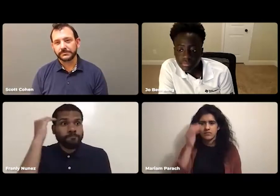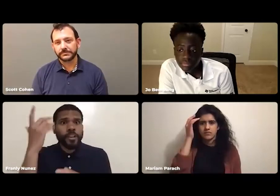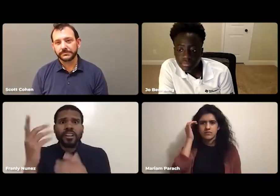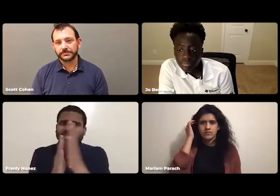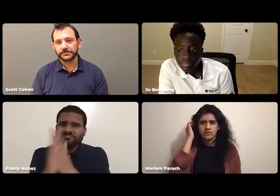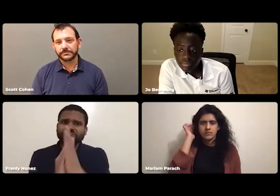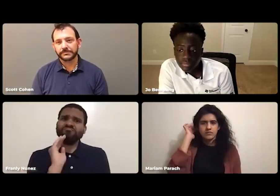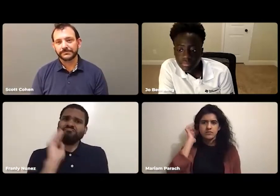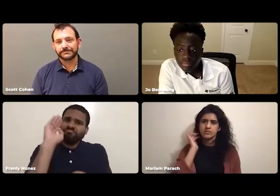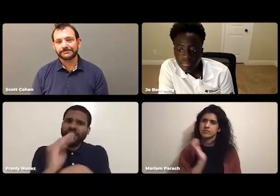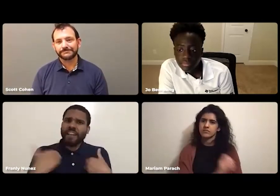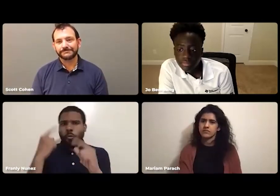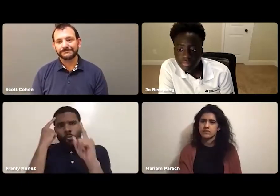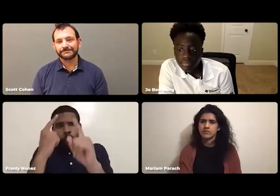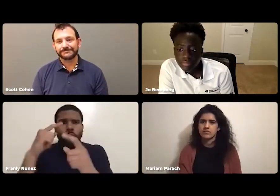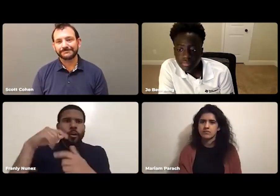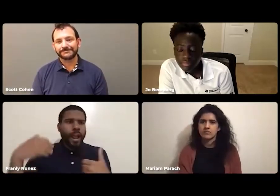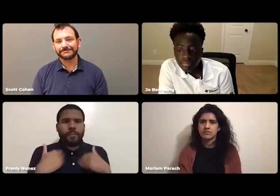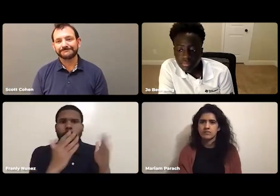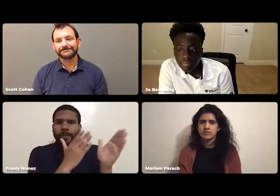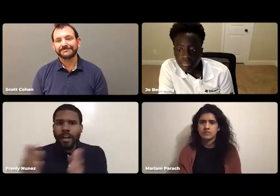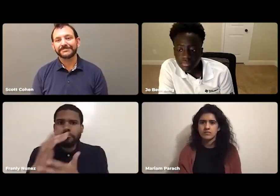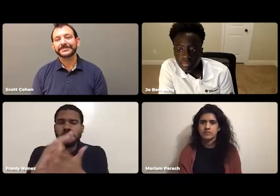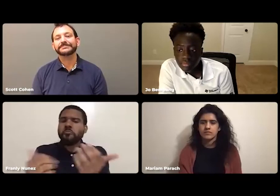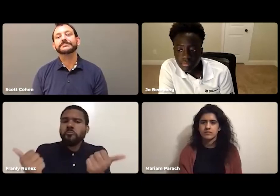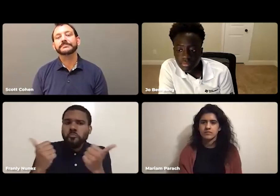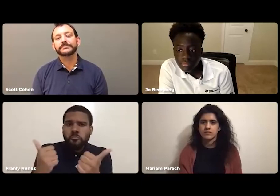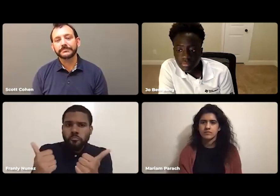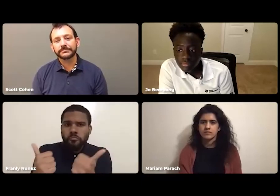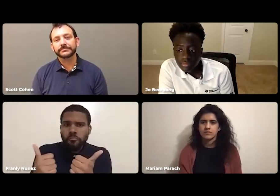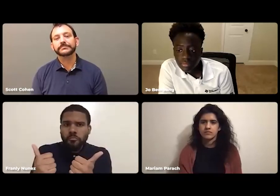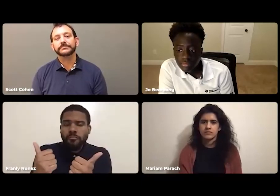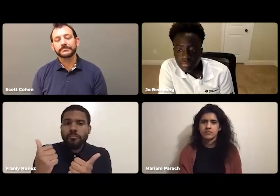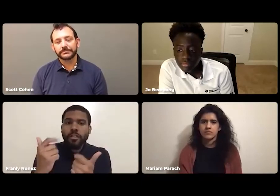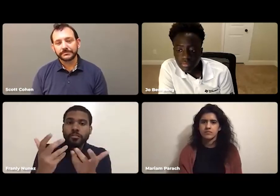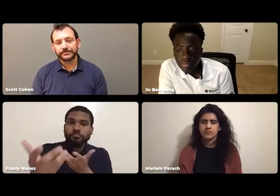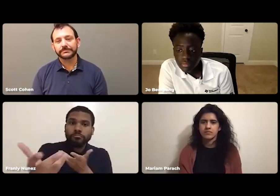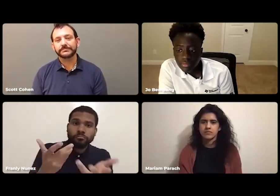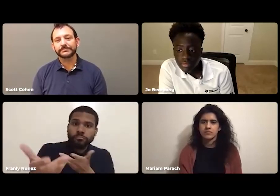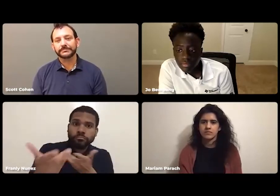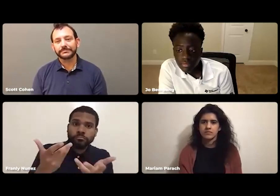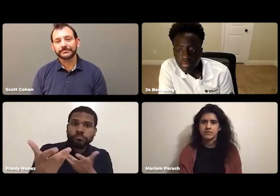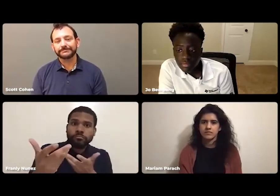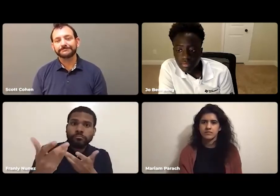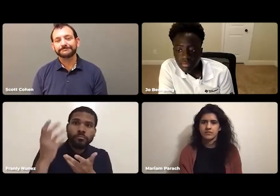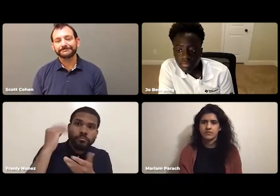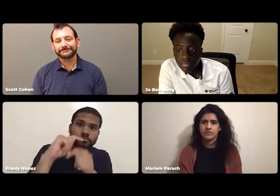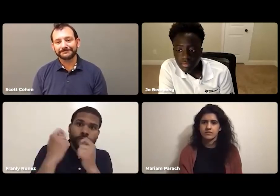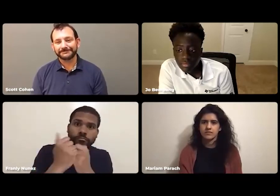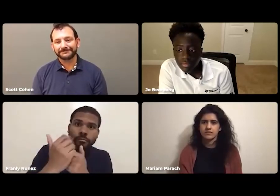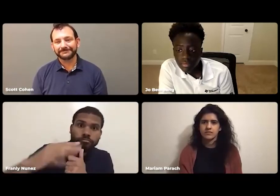If they know, but they're motivated, have goals, and a plan, that's fantastic.